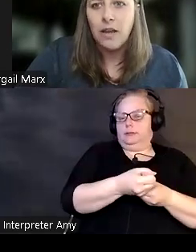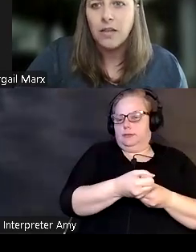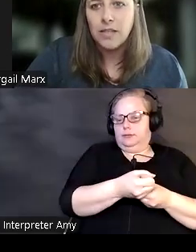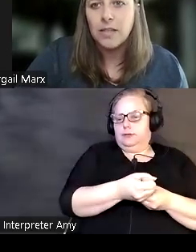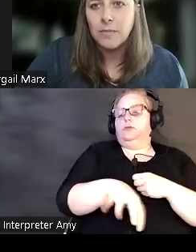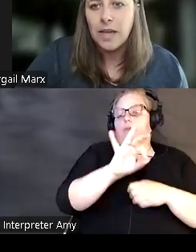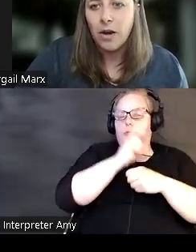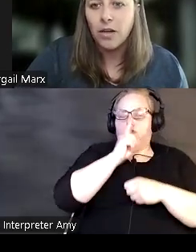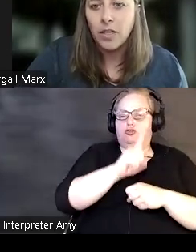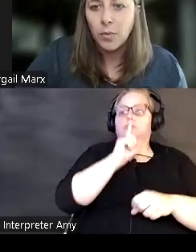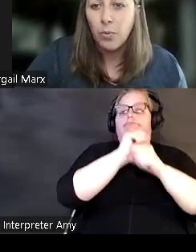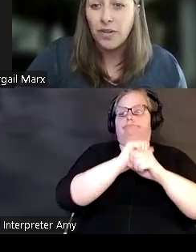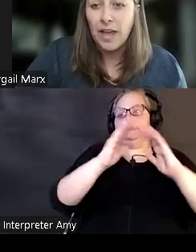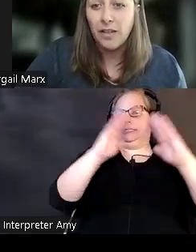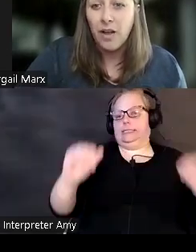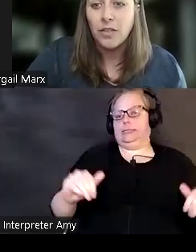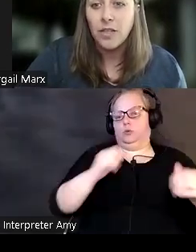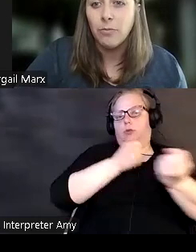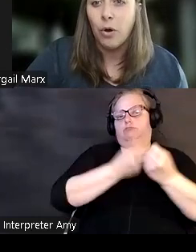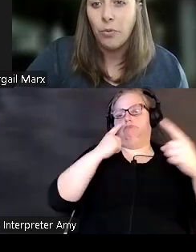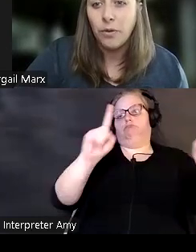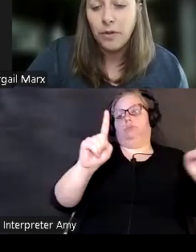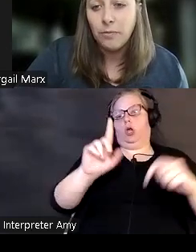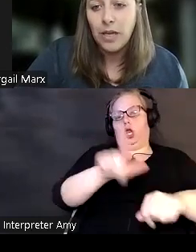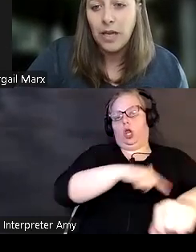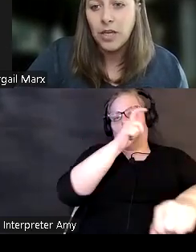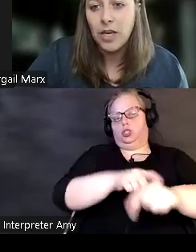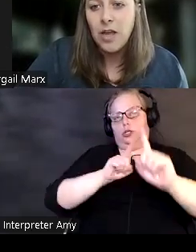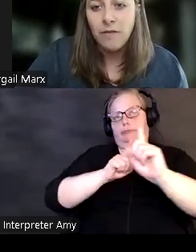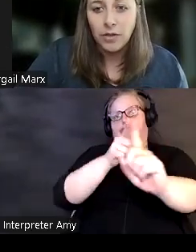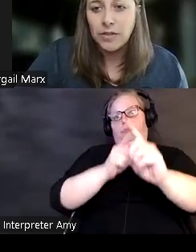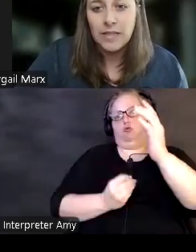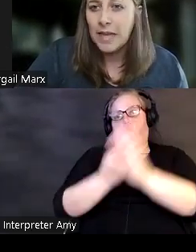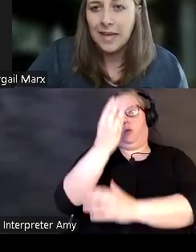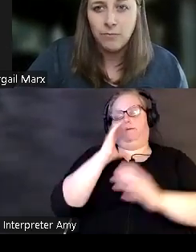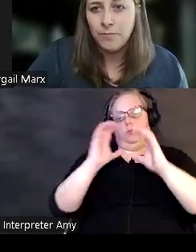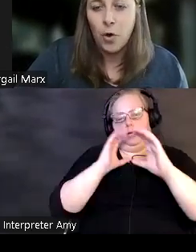that they are systems that are going to support that long term growth of communication versus like